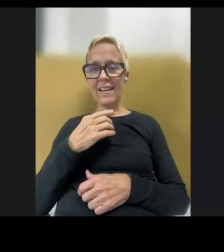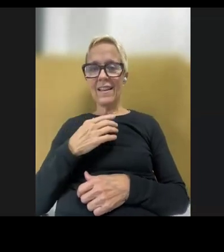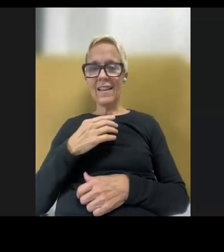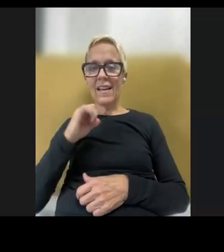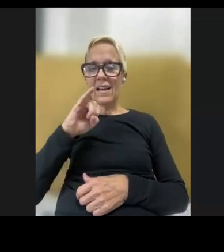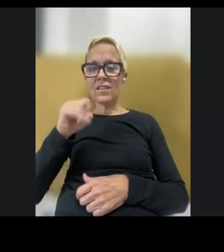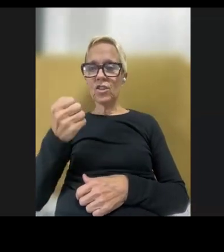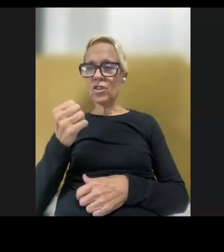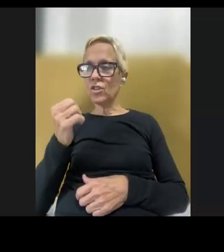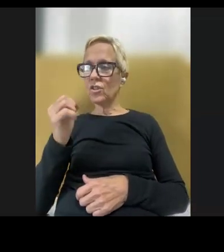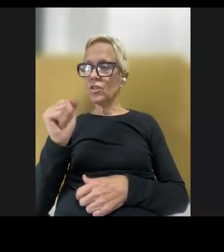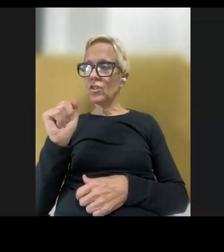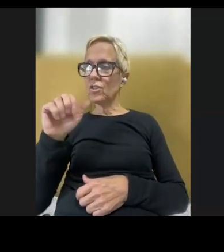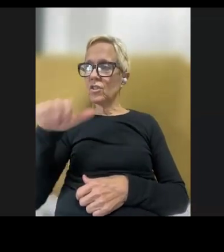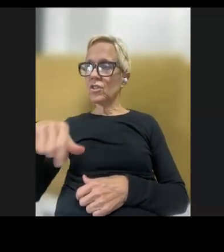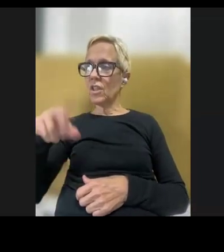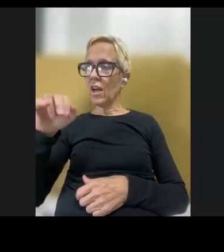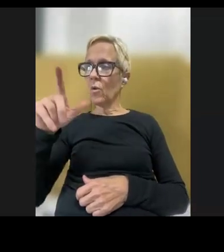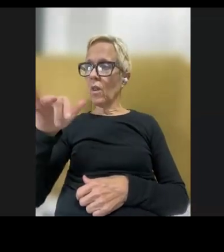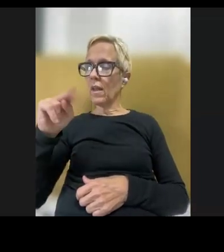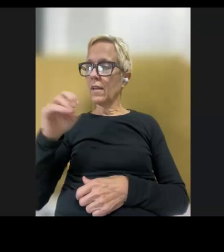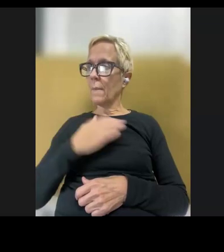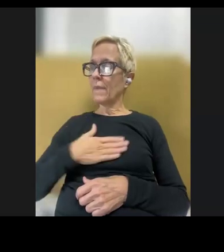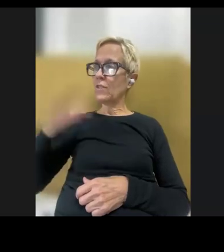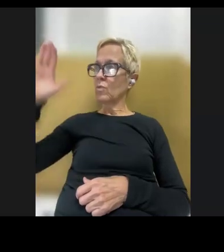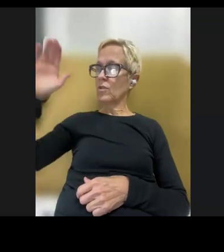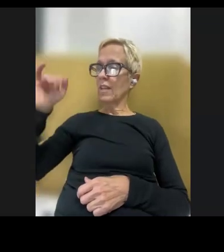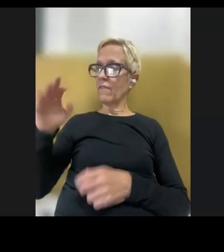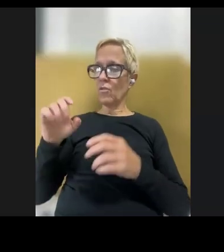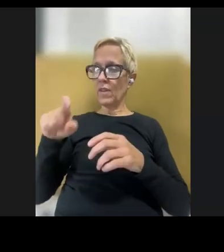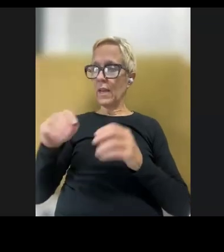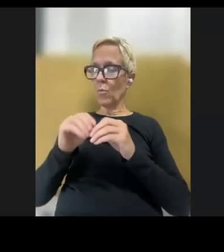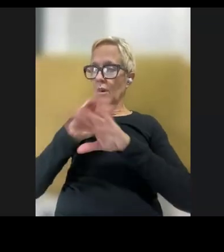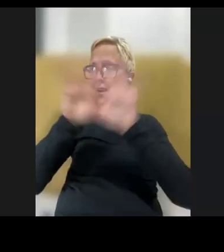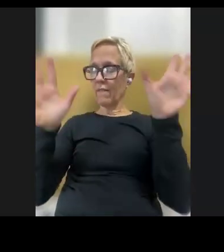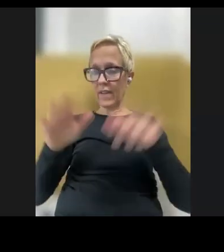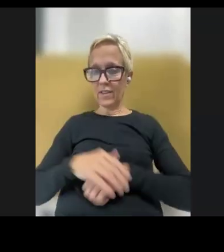I believe so.